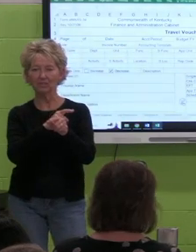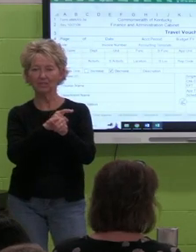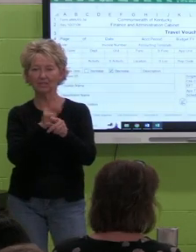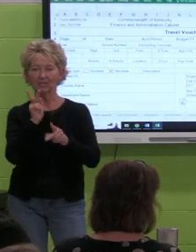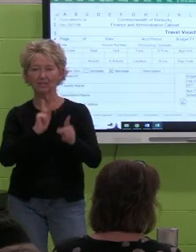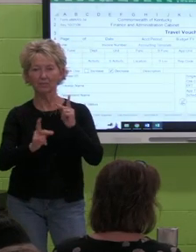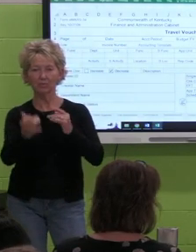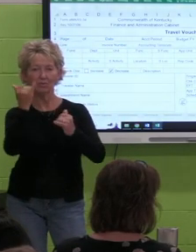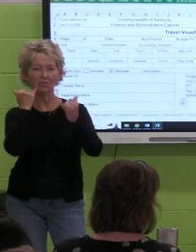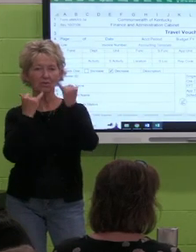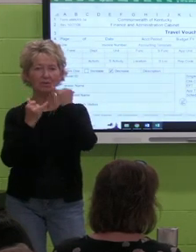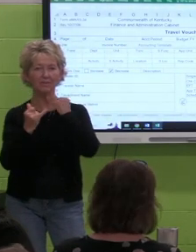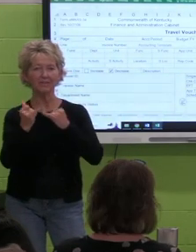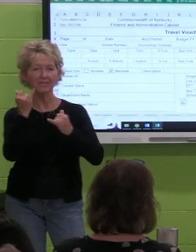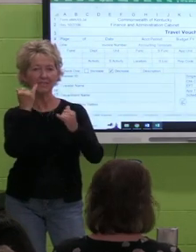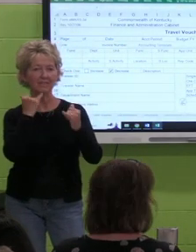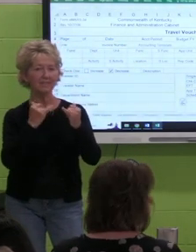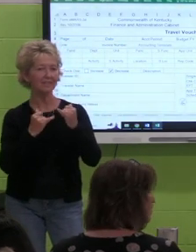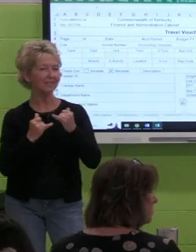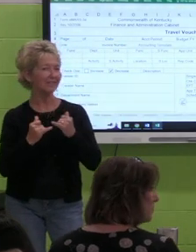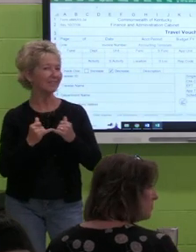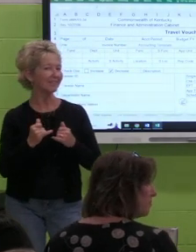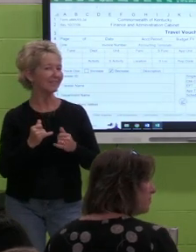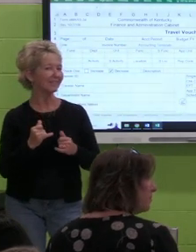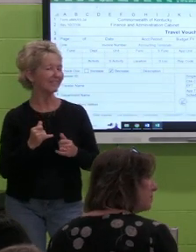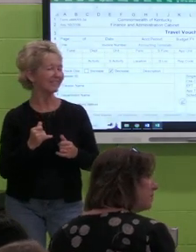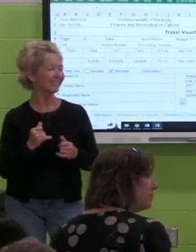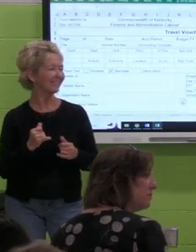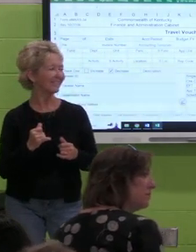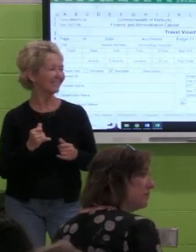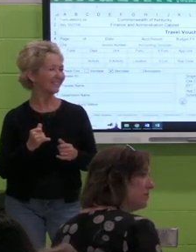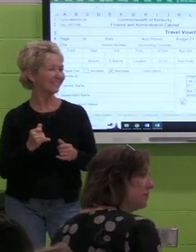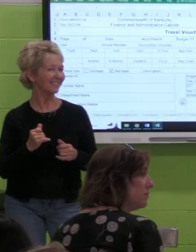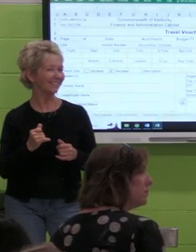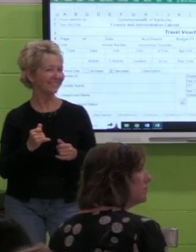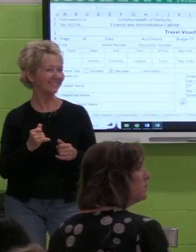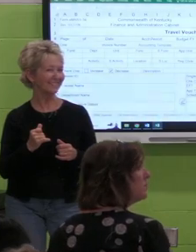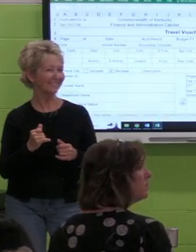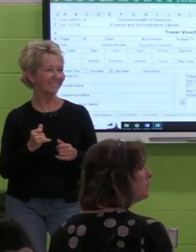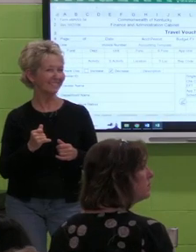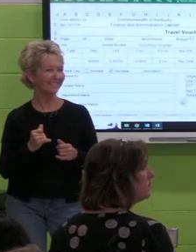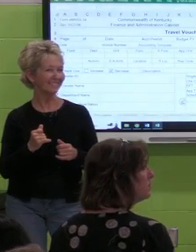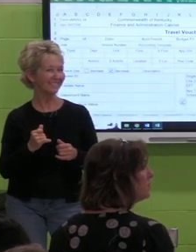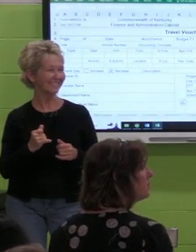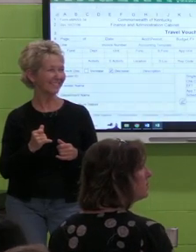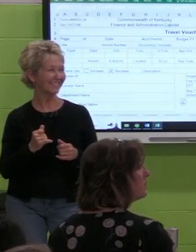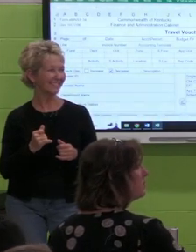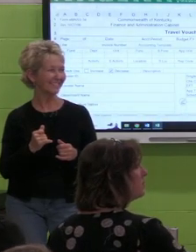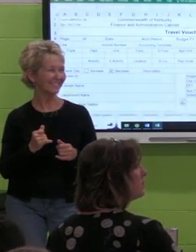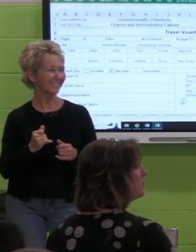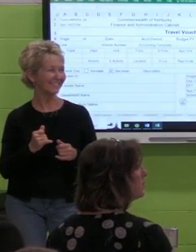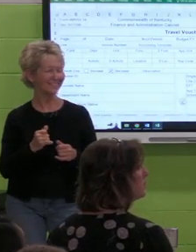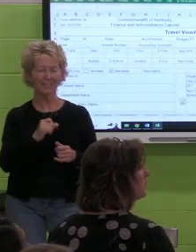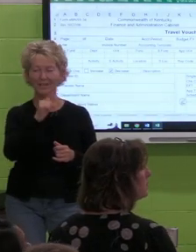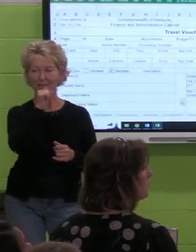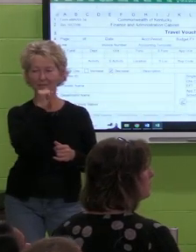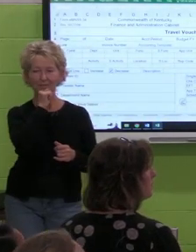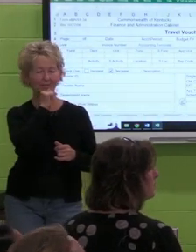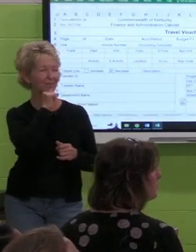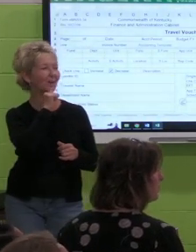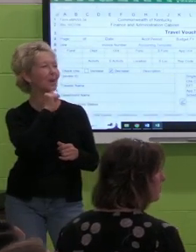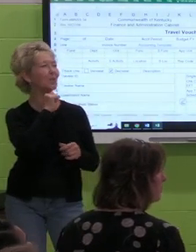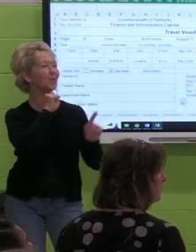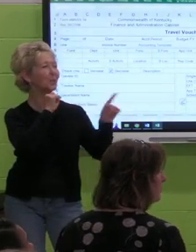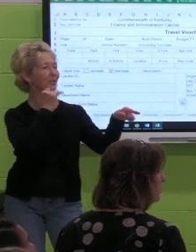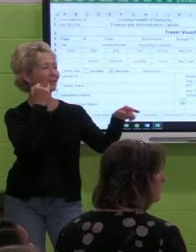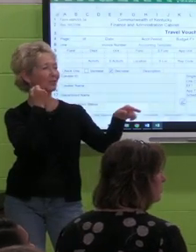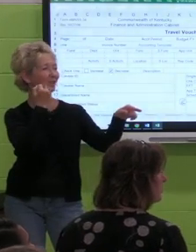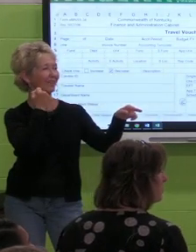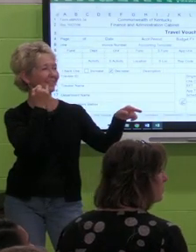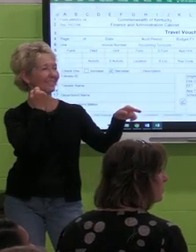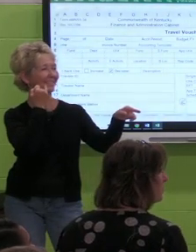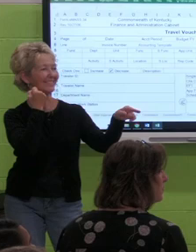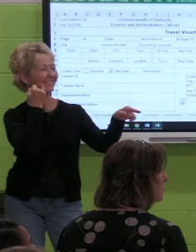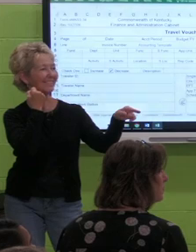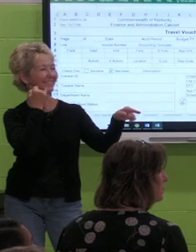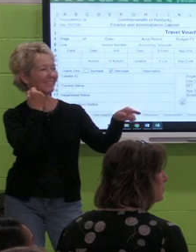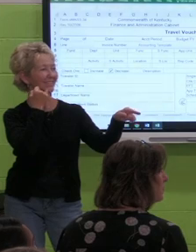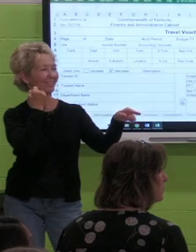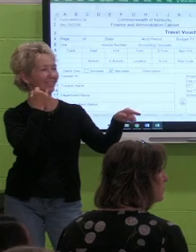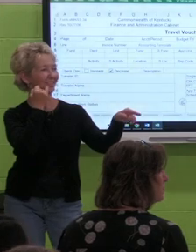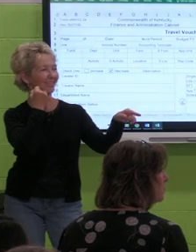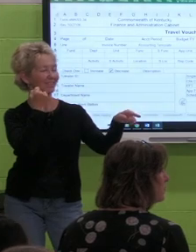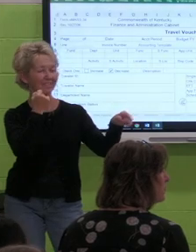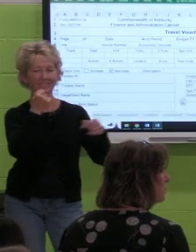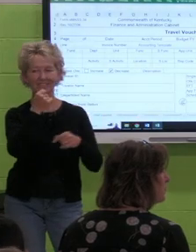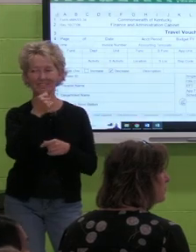people oh I'm so sorry you're out of my peripheral I'm so sorry so I'm just going to be honest for